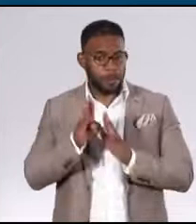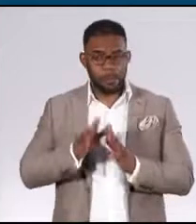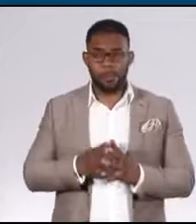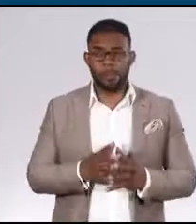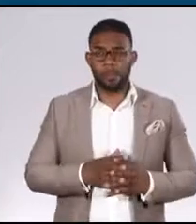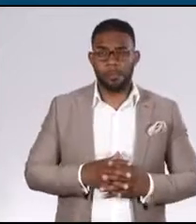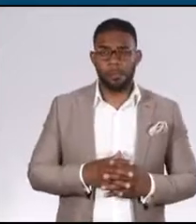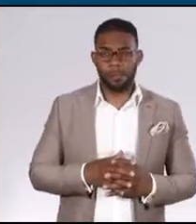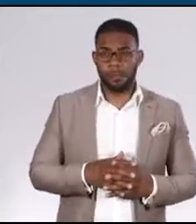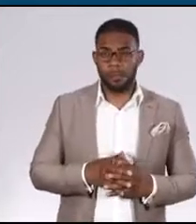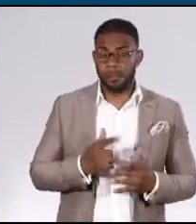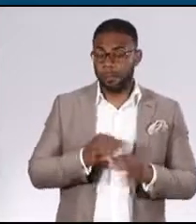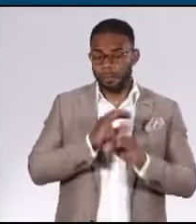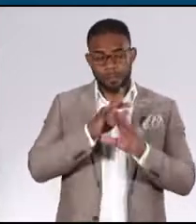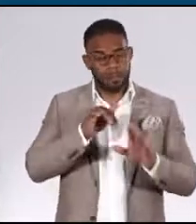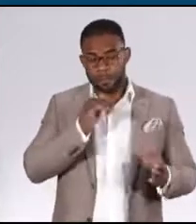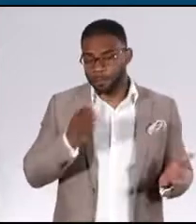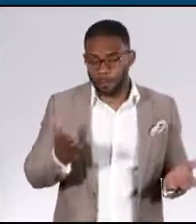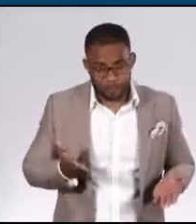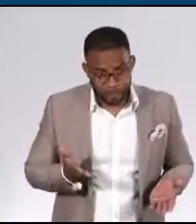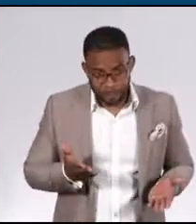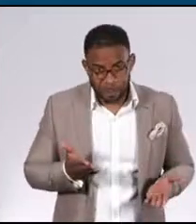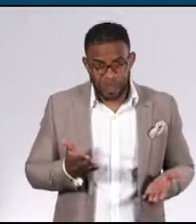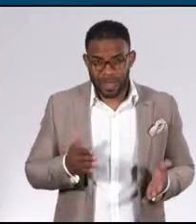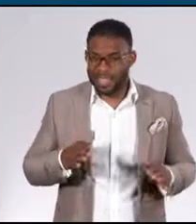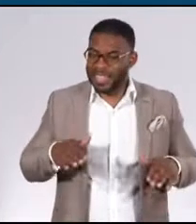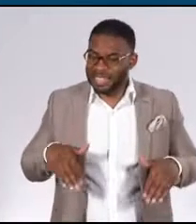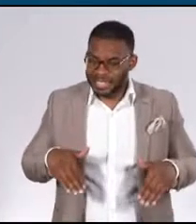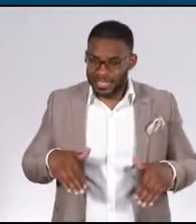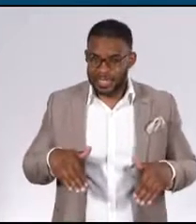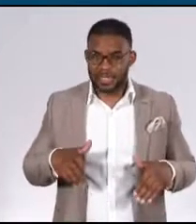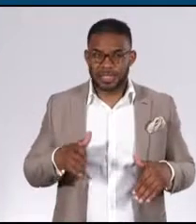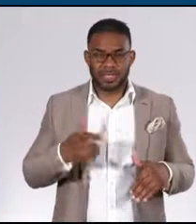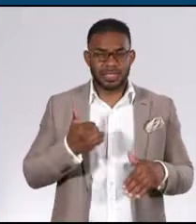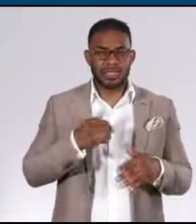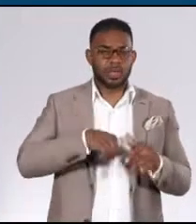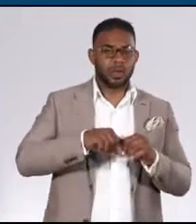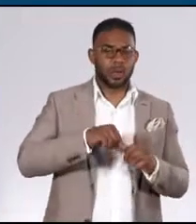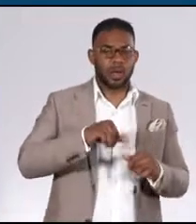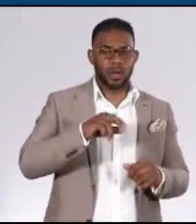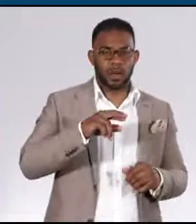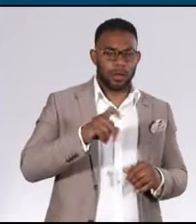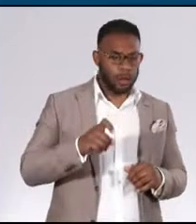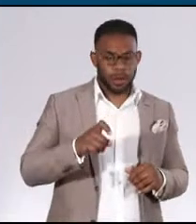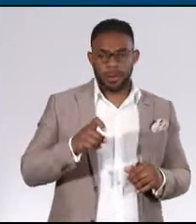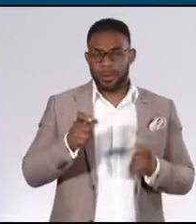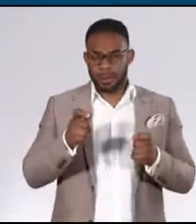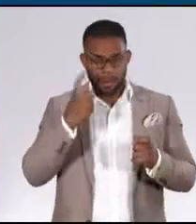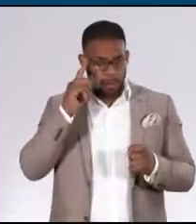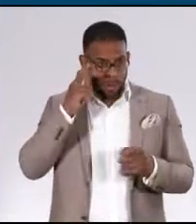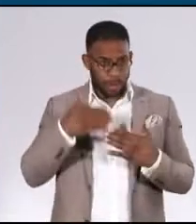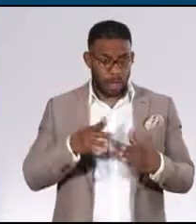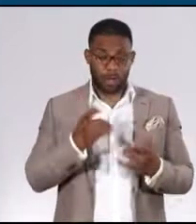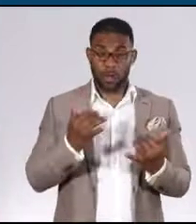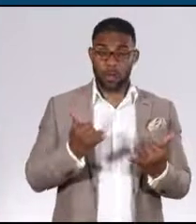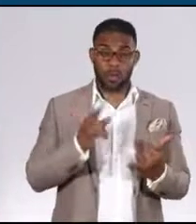What's clearly not here in this figure yet? Or the thing is anything around farmer claude management of hearing loss, which apparently really aren't available,